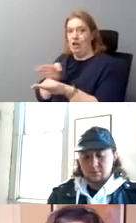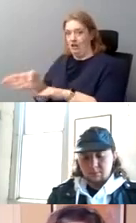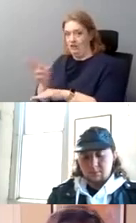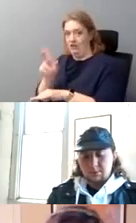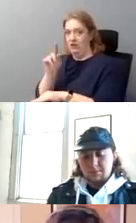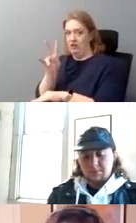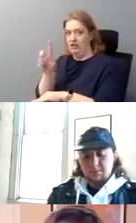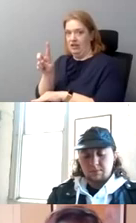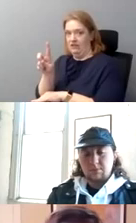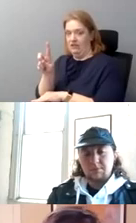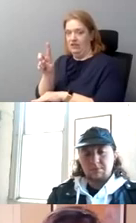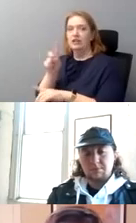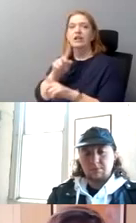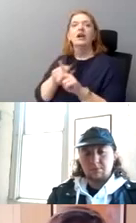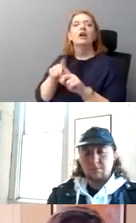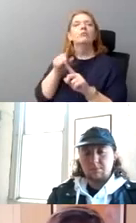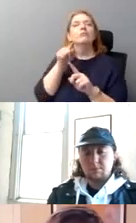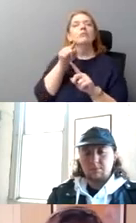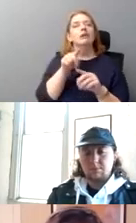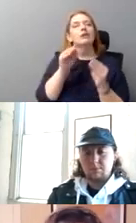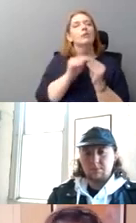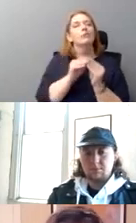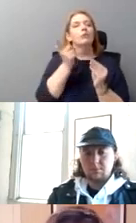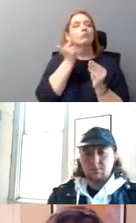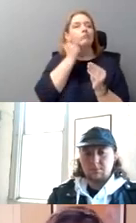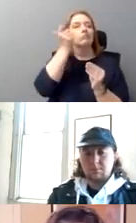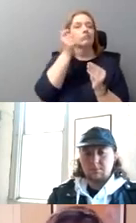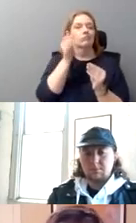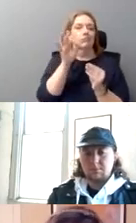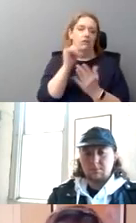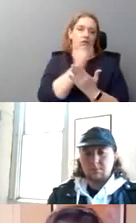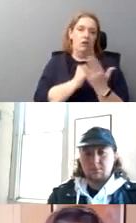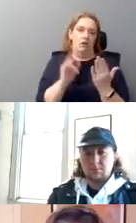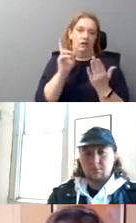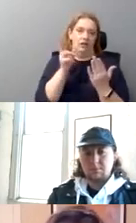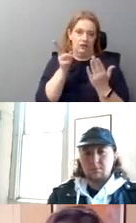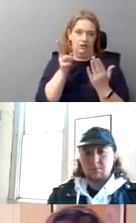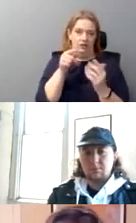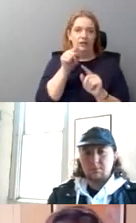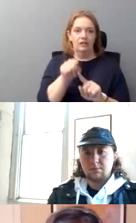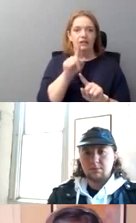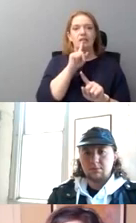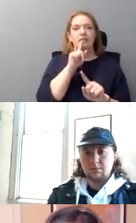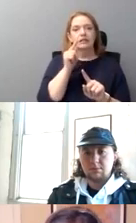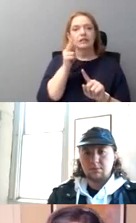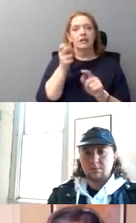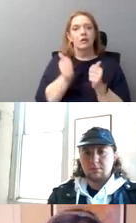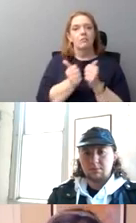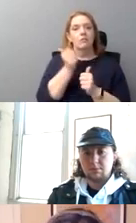in the arc of what we consider our nation's art history, this is the most recent point